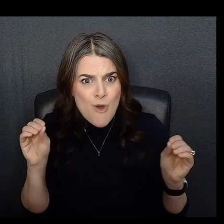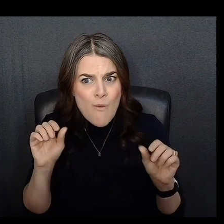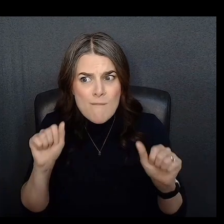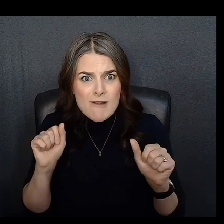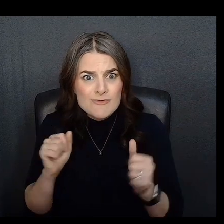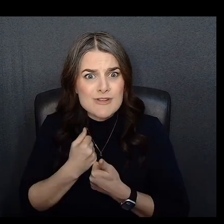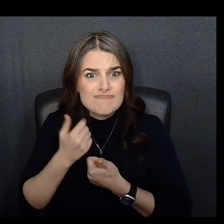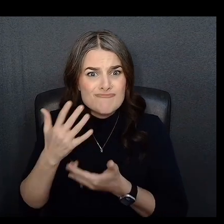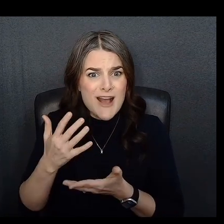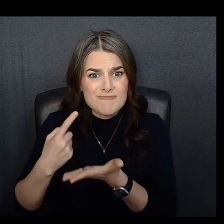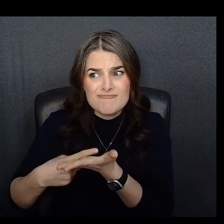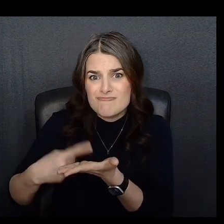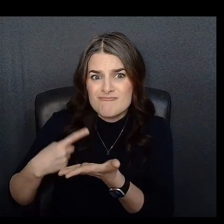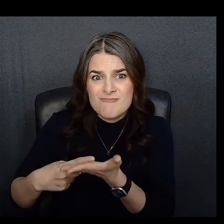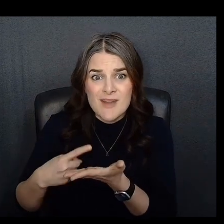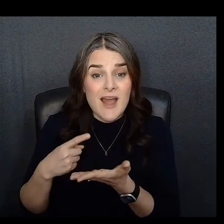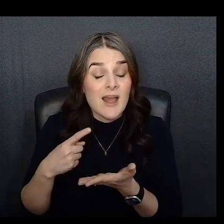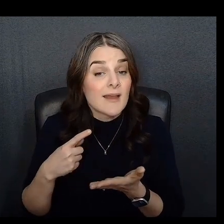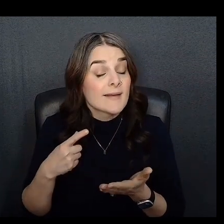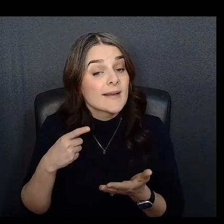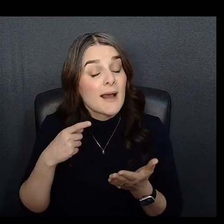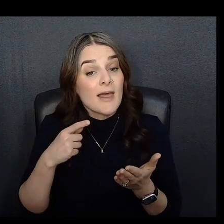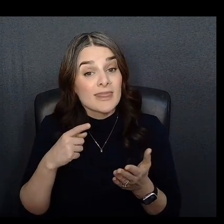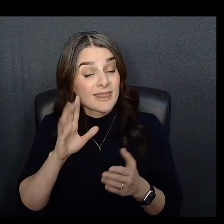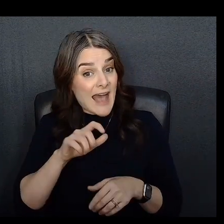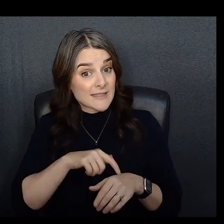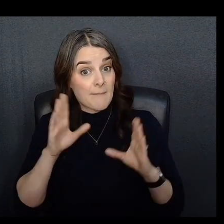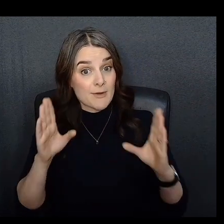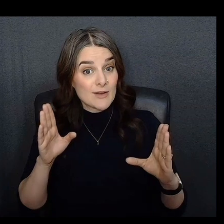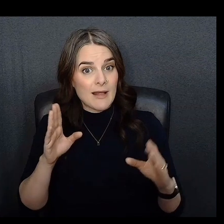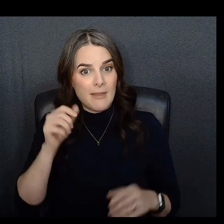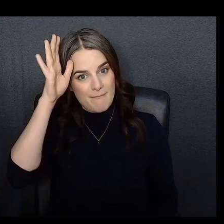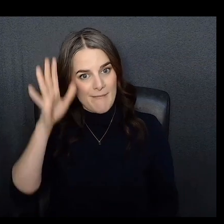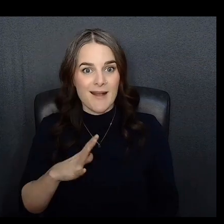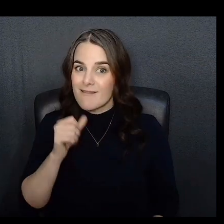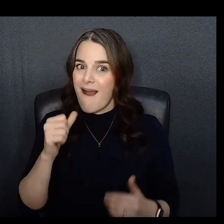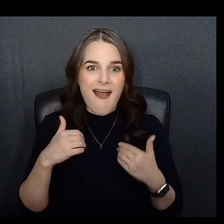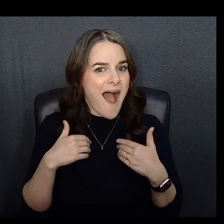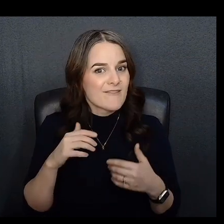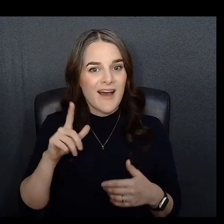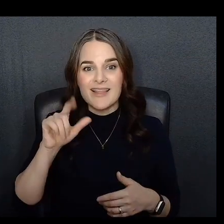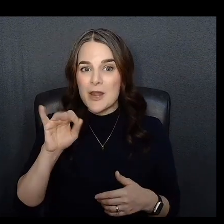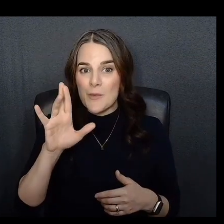And he did not have the literacy skills at the time to be able to use the keyboard feature within his system